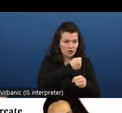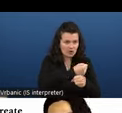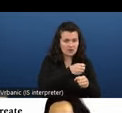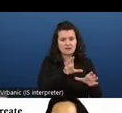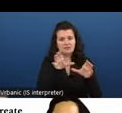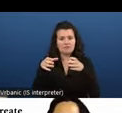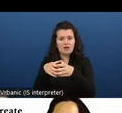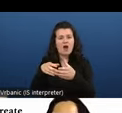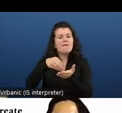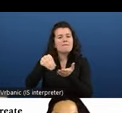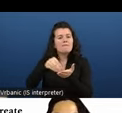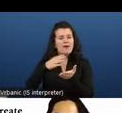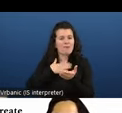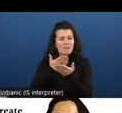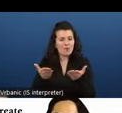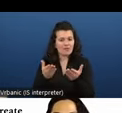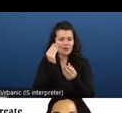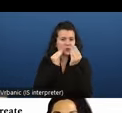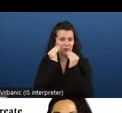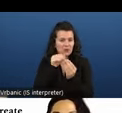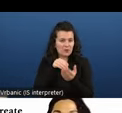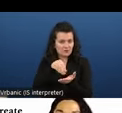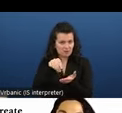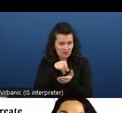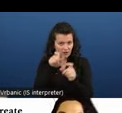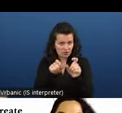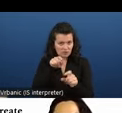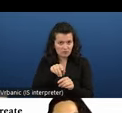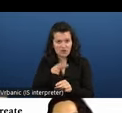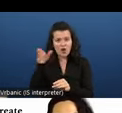and I'll touch on a little bit with our communities today, and that somehow does by default also